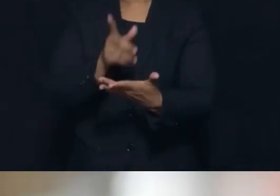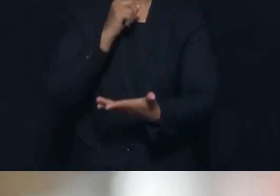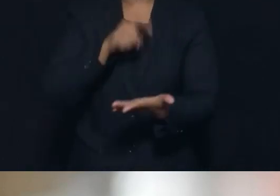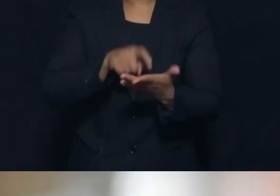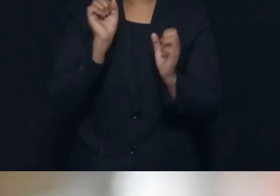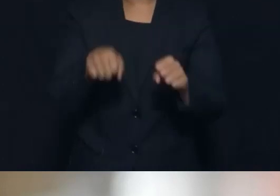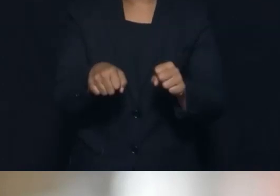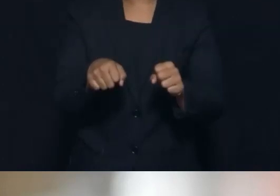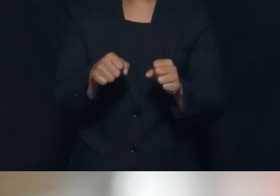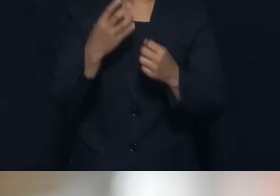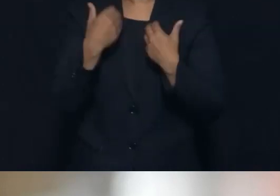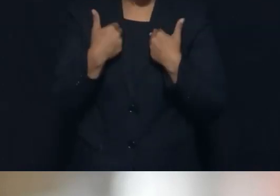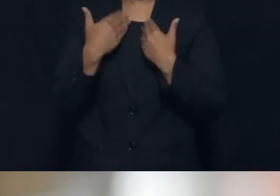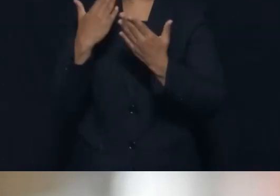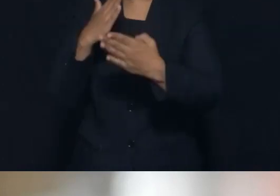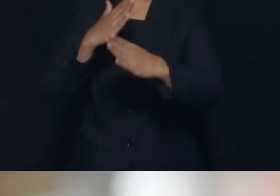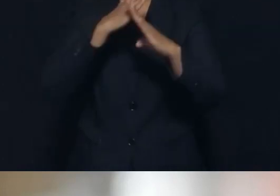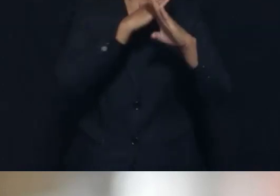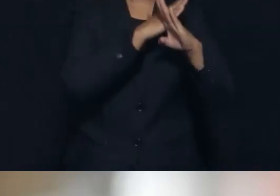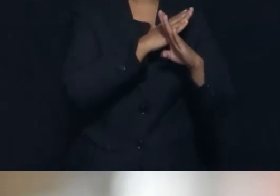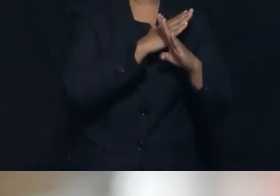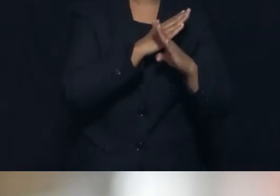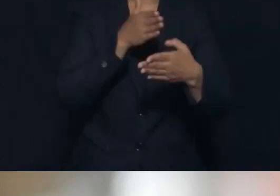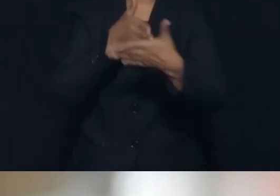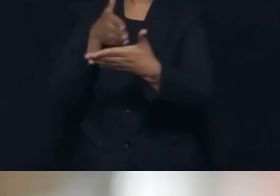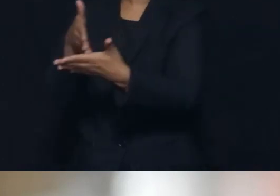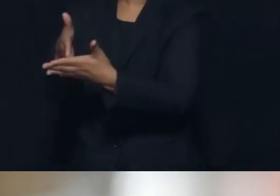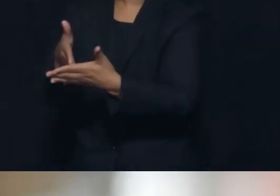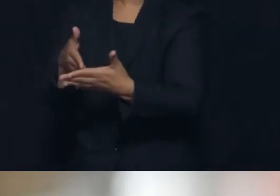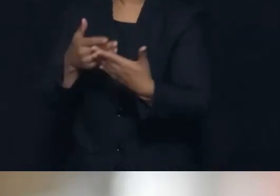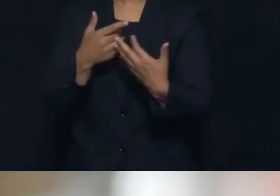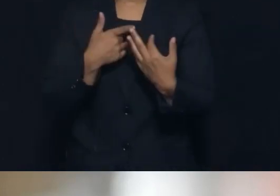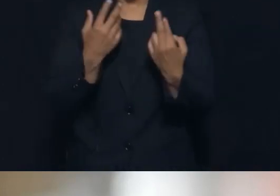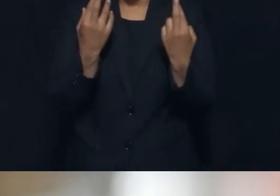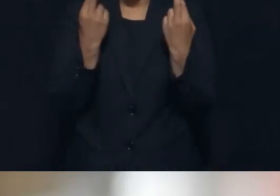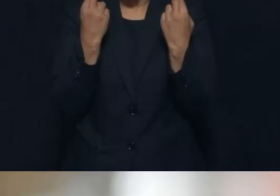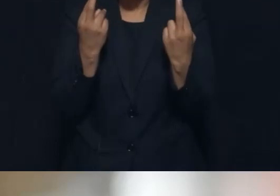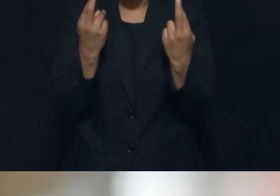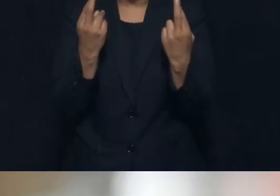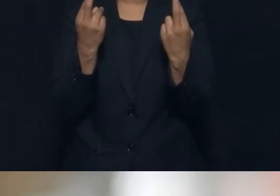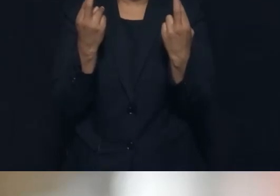Entering the voting place. Being able to vote, blind persons privately with ballots that are accessible. There are issues related to information about the political parties programs. And so on.